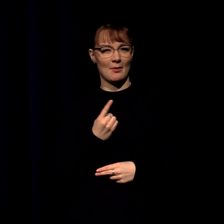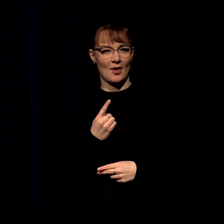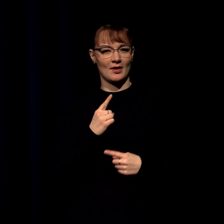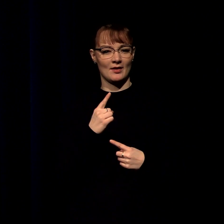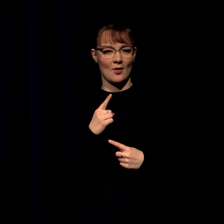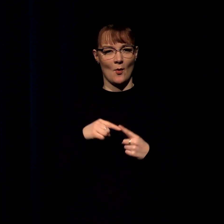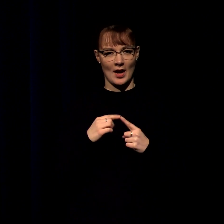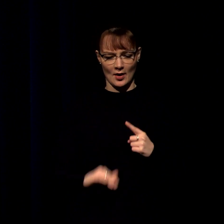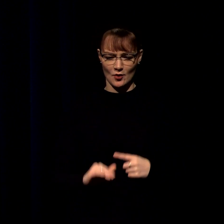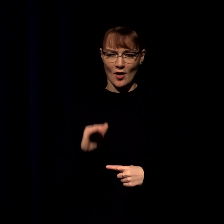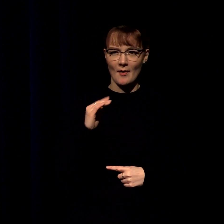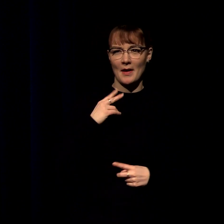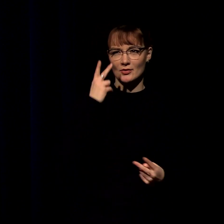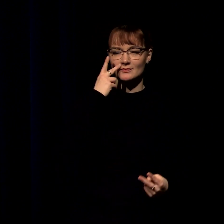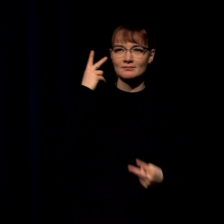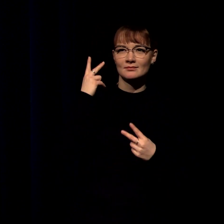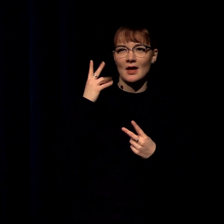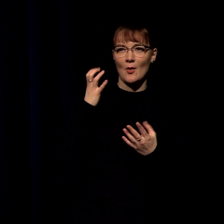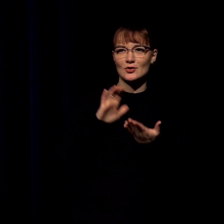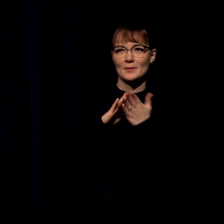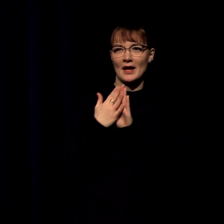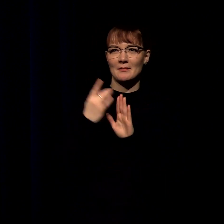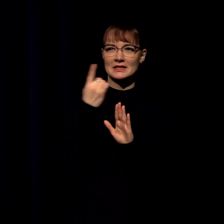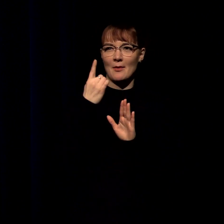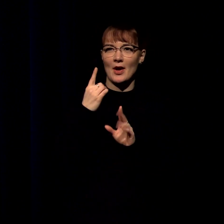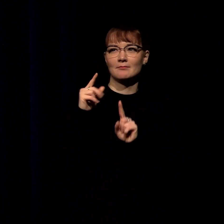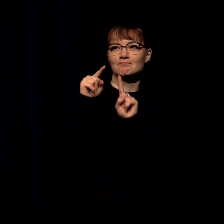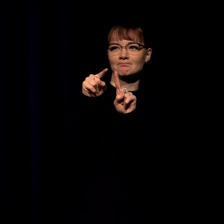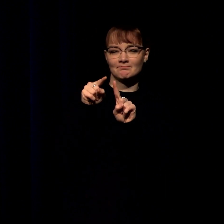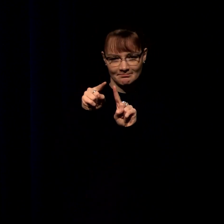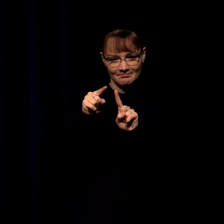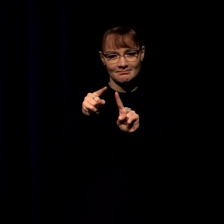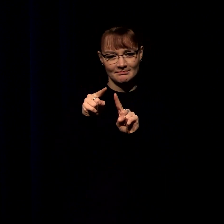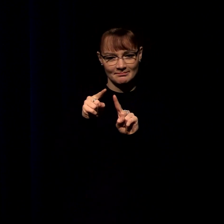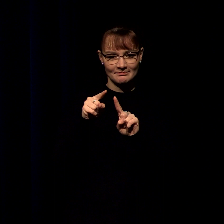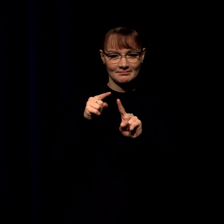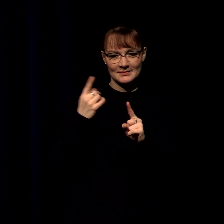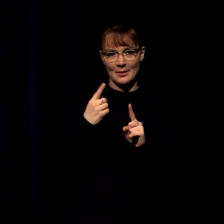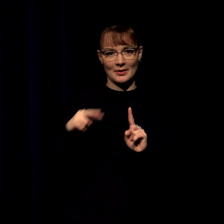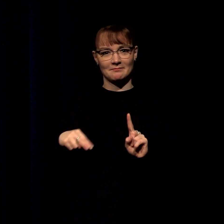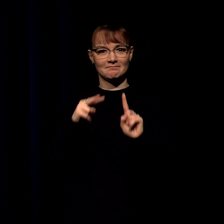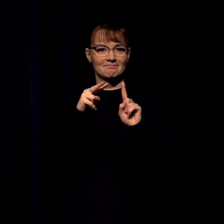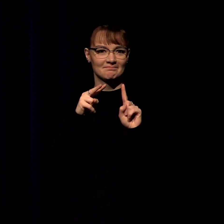building towers in my mind something they could see was mine.